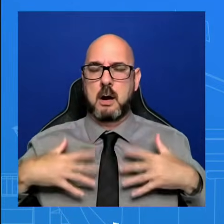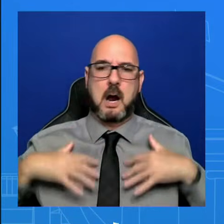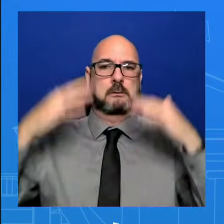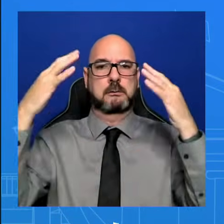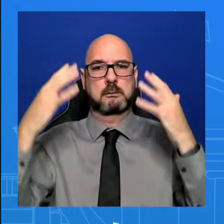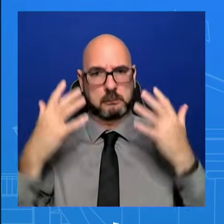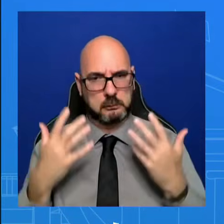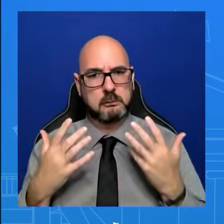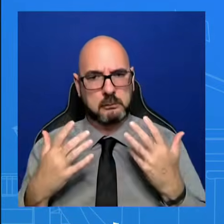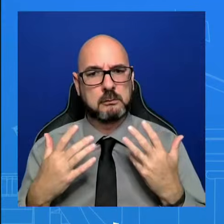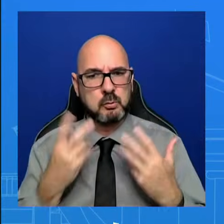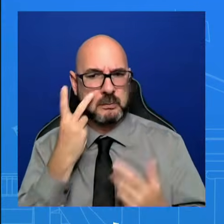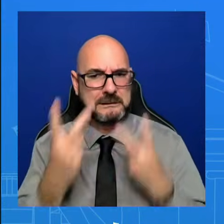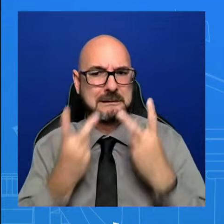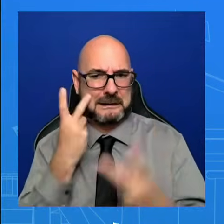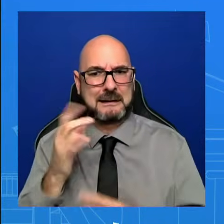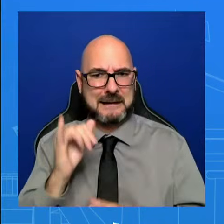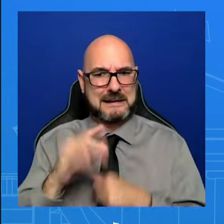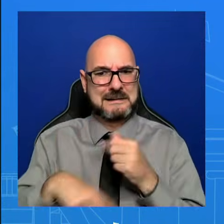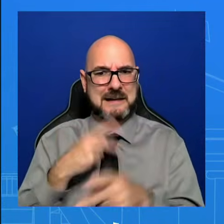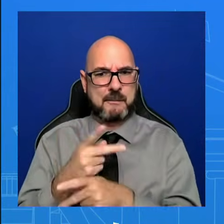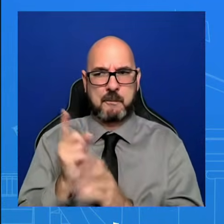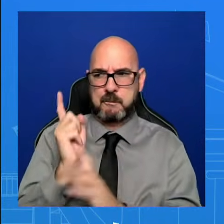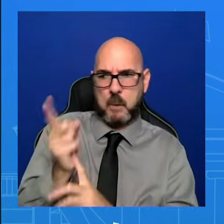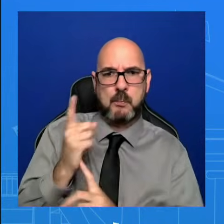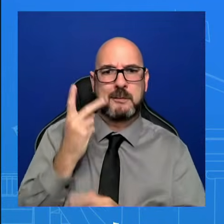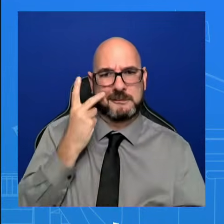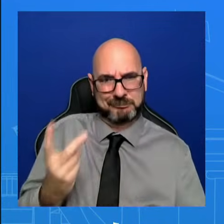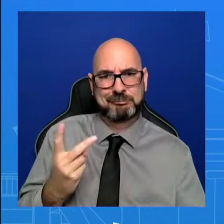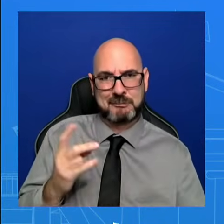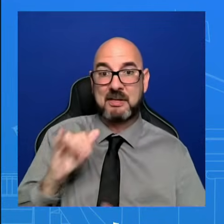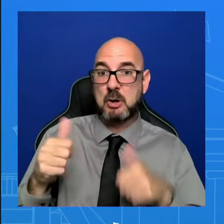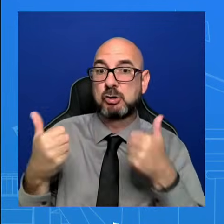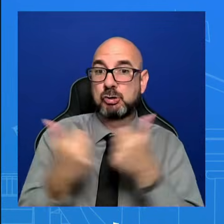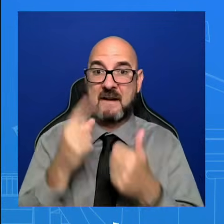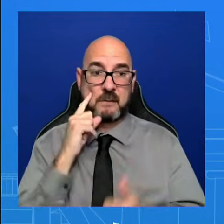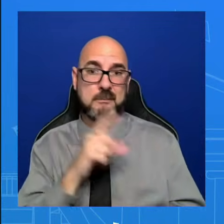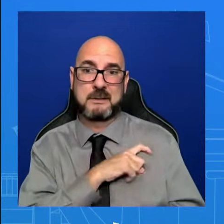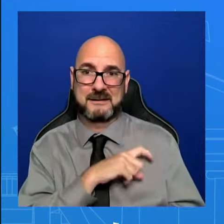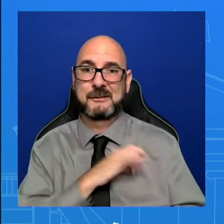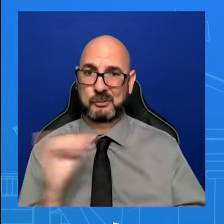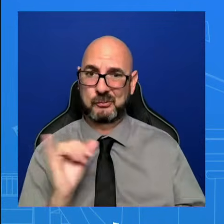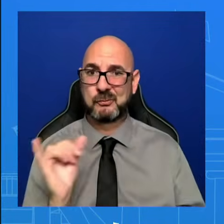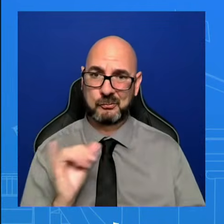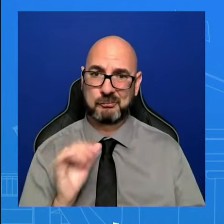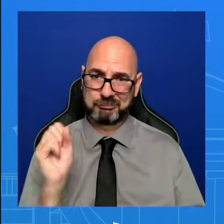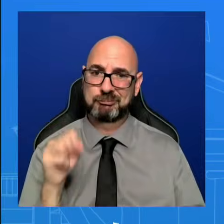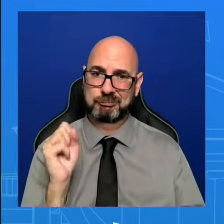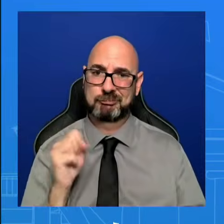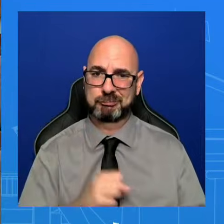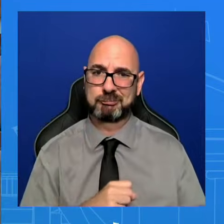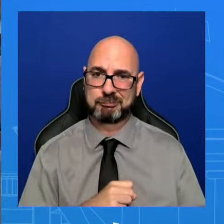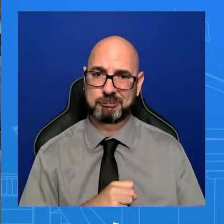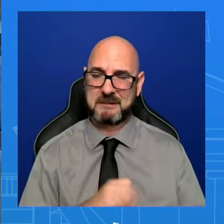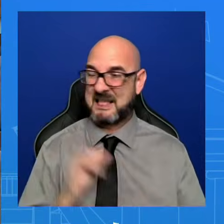they do pose challenges for law enforcement. But that is their decision to make. The Press: But when we look nationwide, you know,